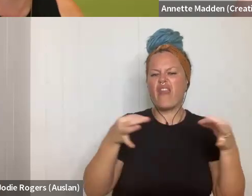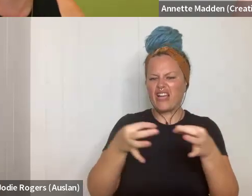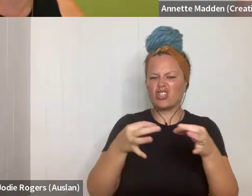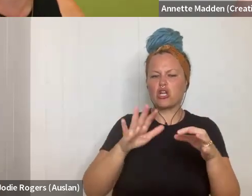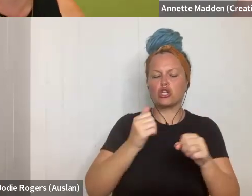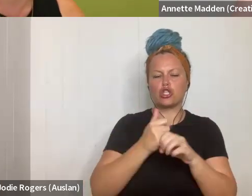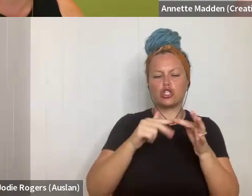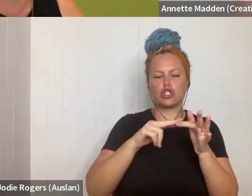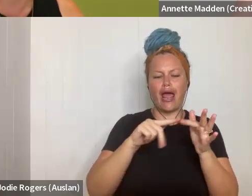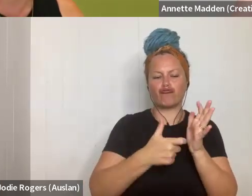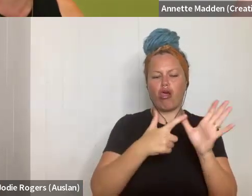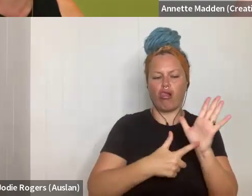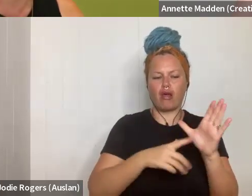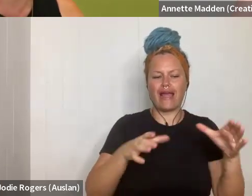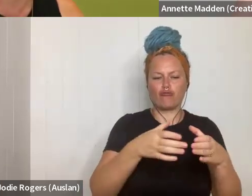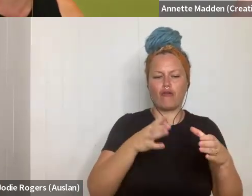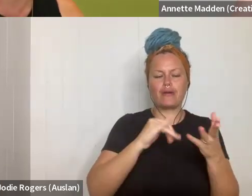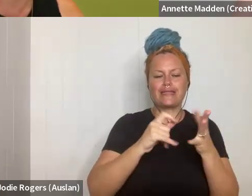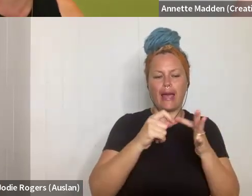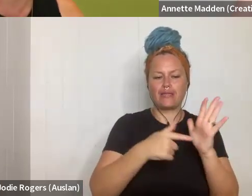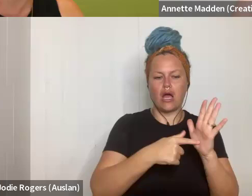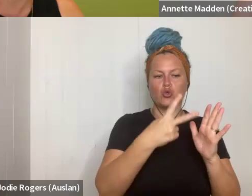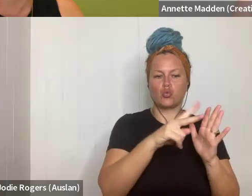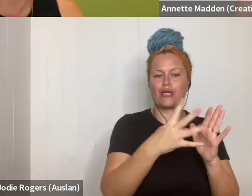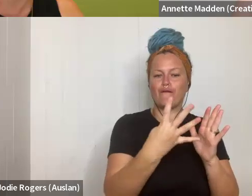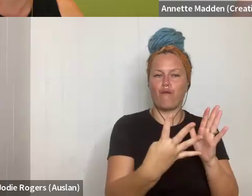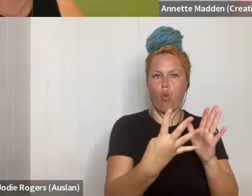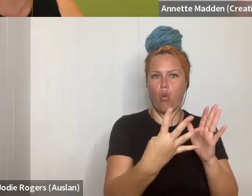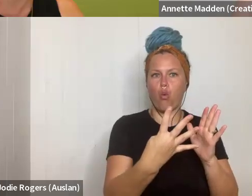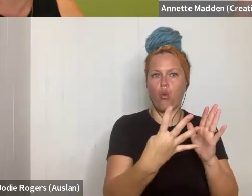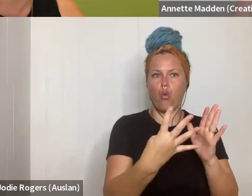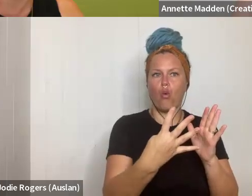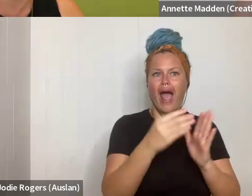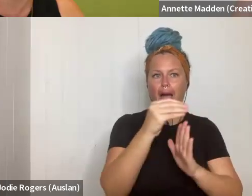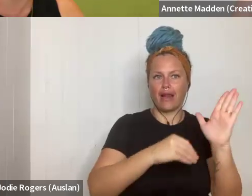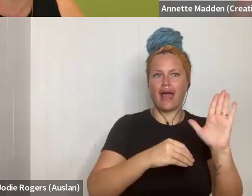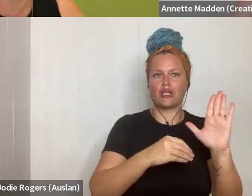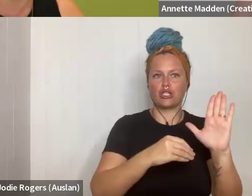category, you will not be eligible to apply for arts projects